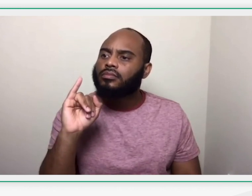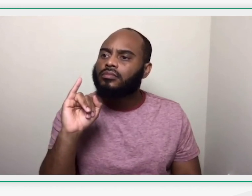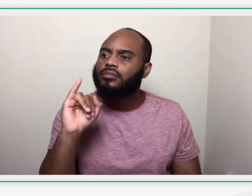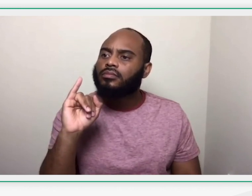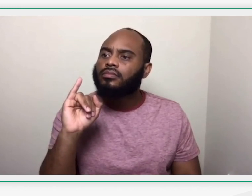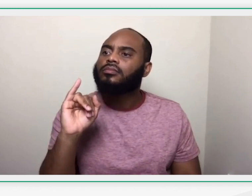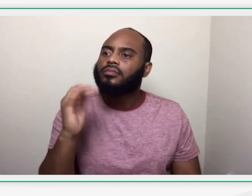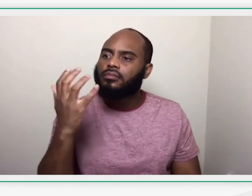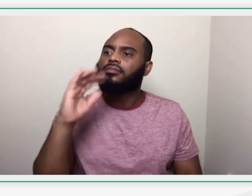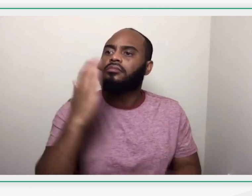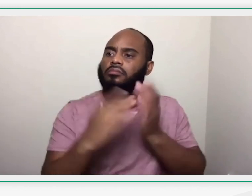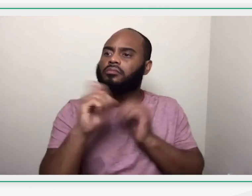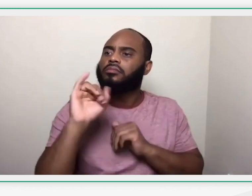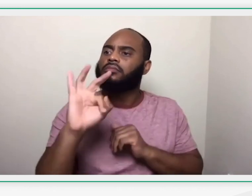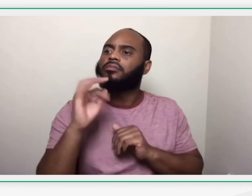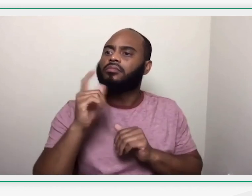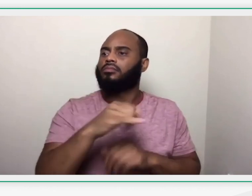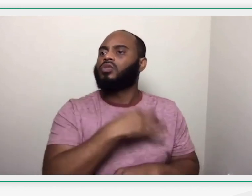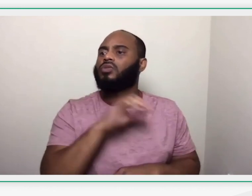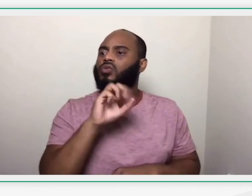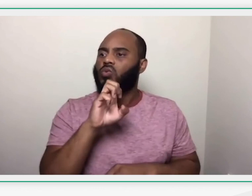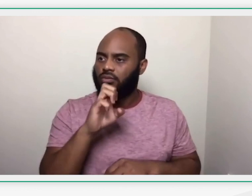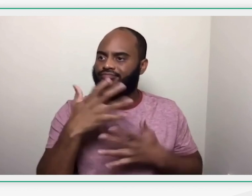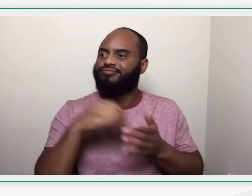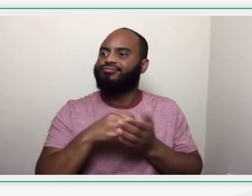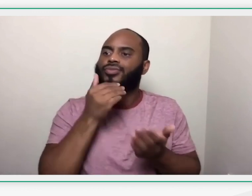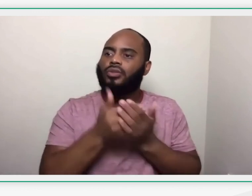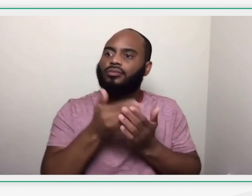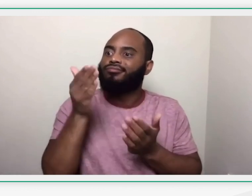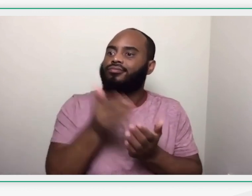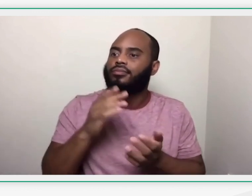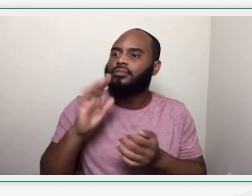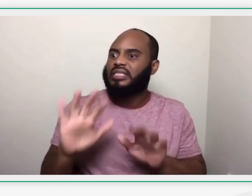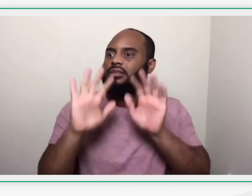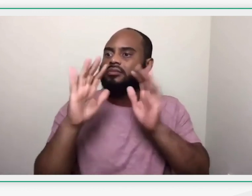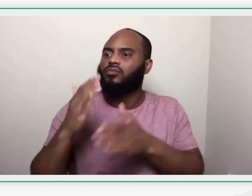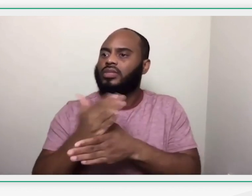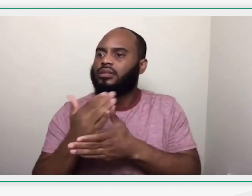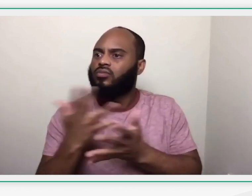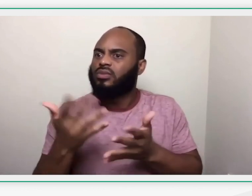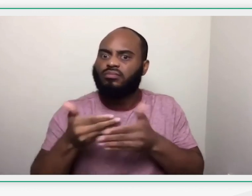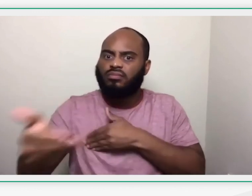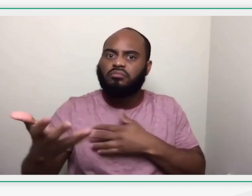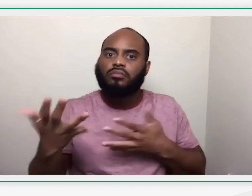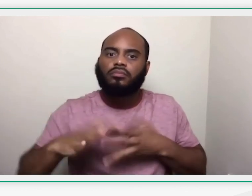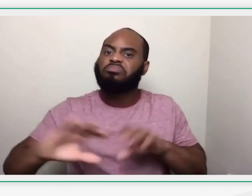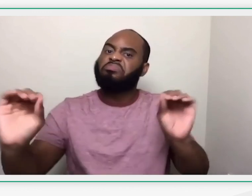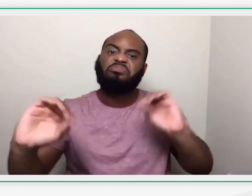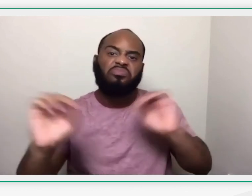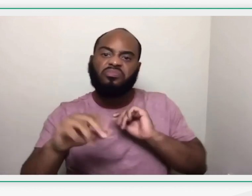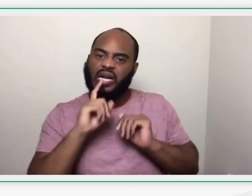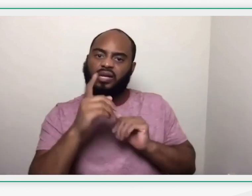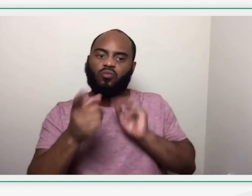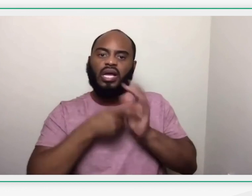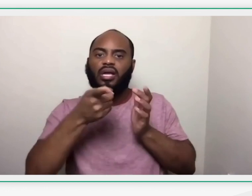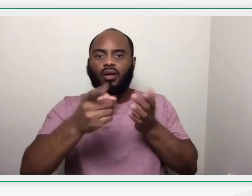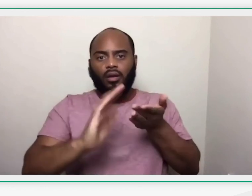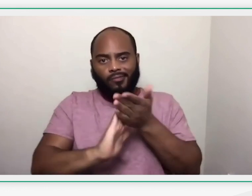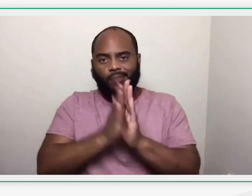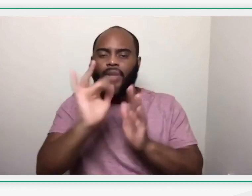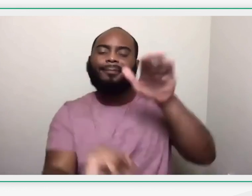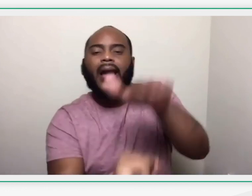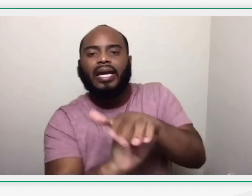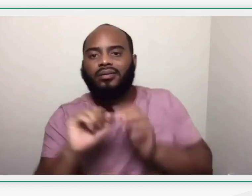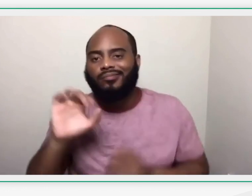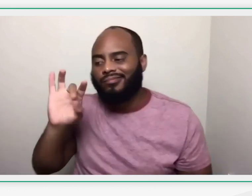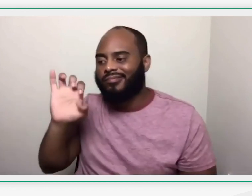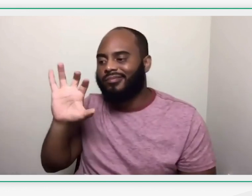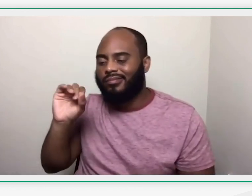Next question says: What if somebody's credit score is already in the good to excellent range? What's next? Well, there's nothing beyond that. You max out at 850.